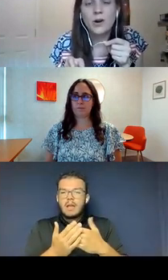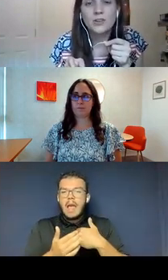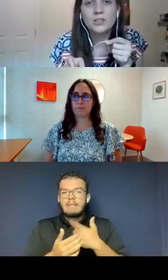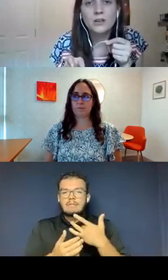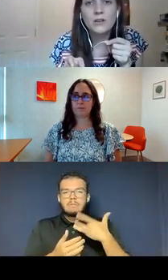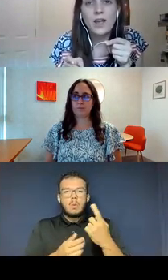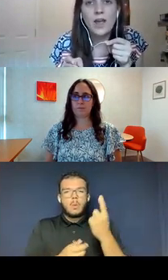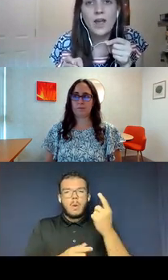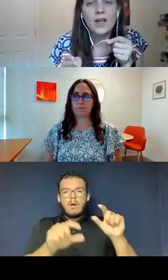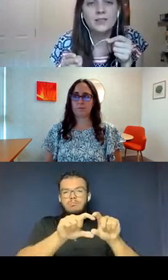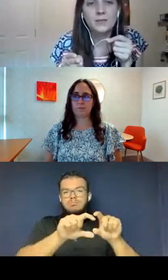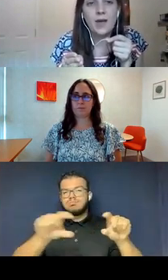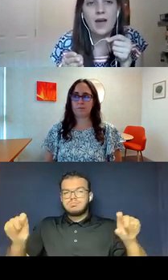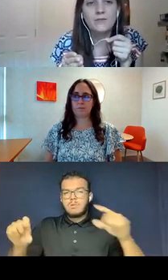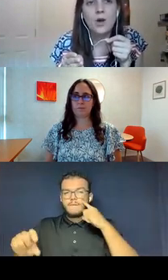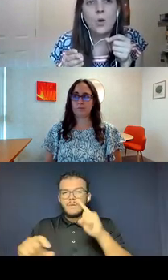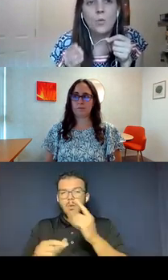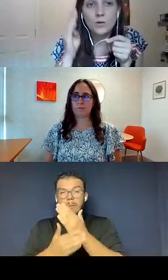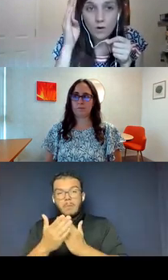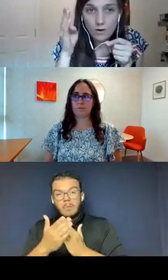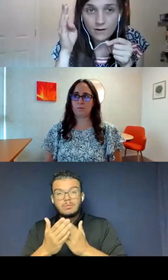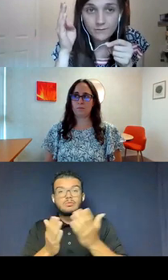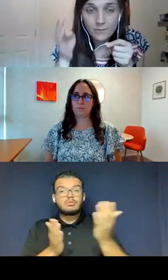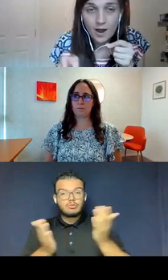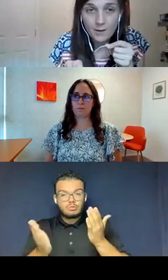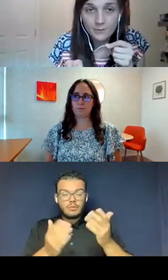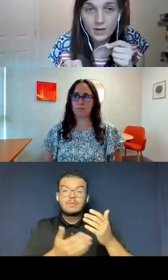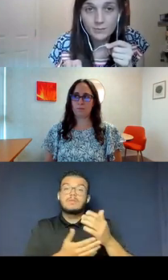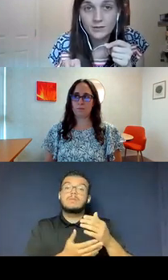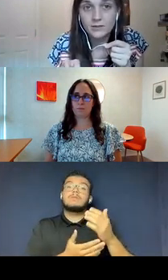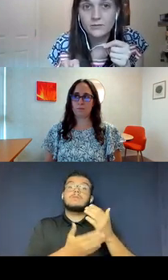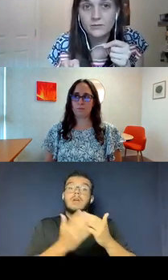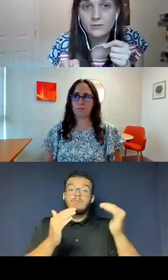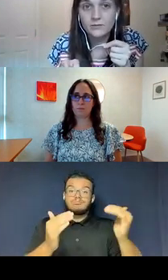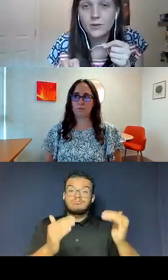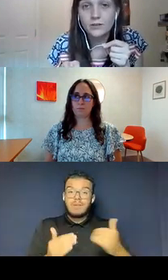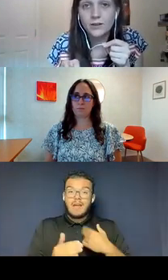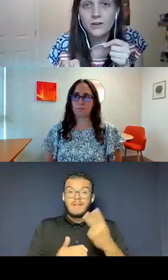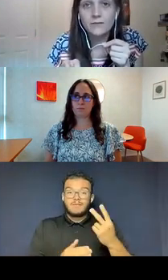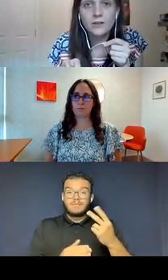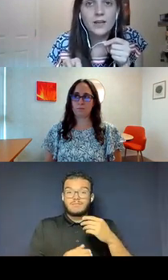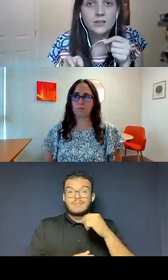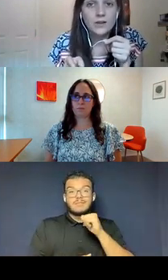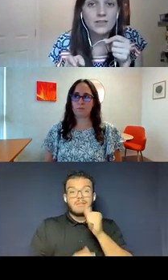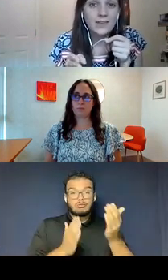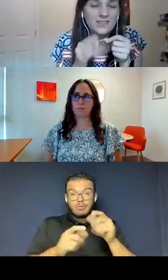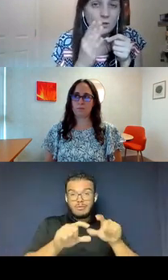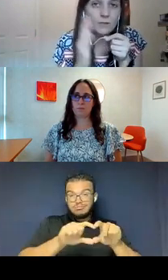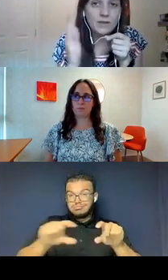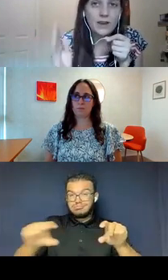for partially served and some have one row of checkboxes for not served. So in that case, you'll want to be